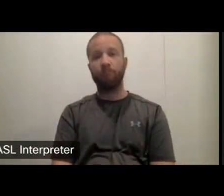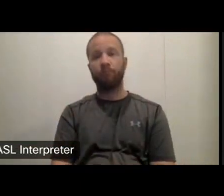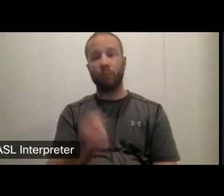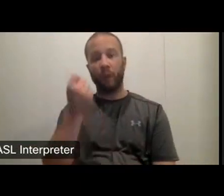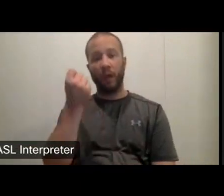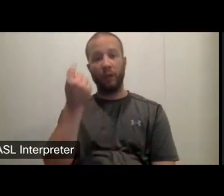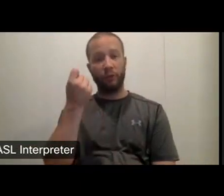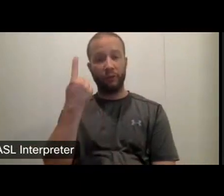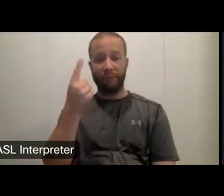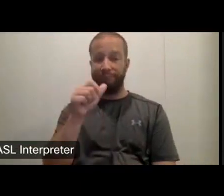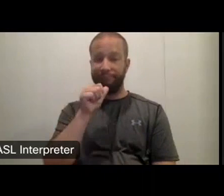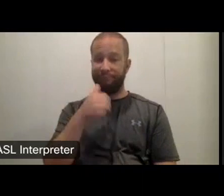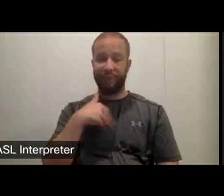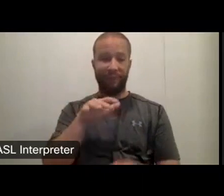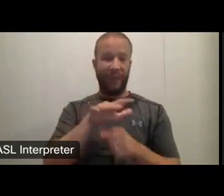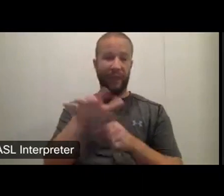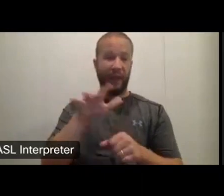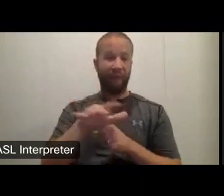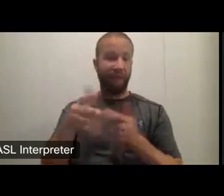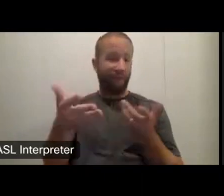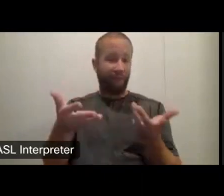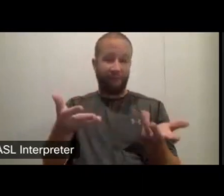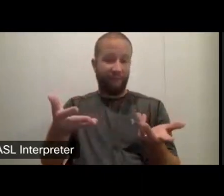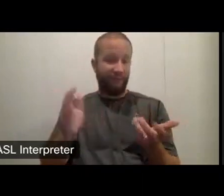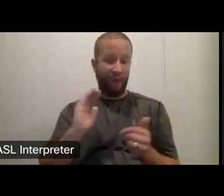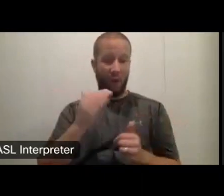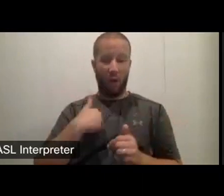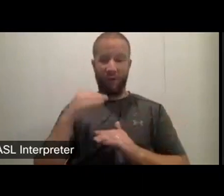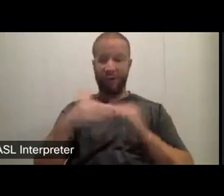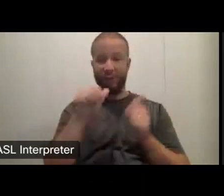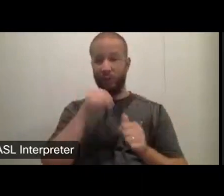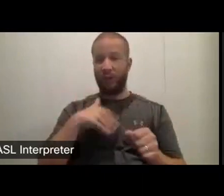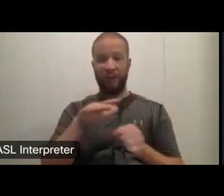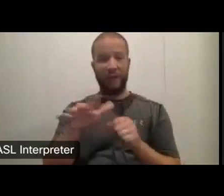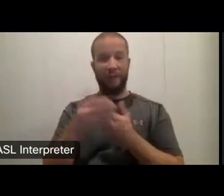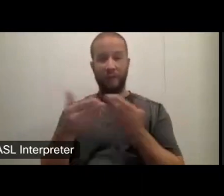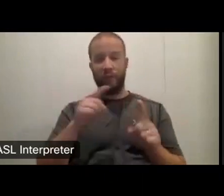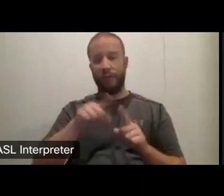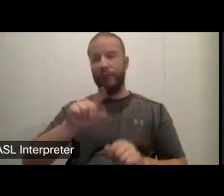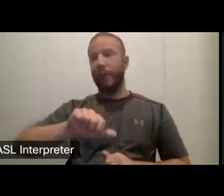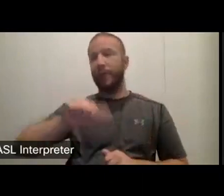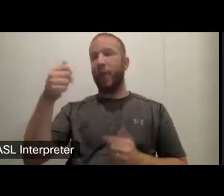of capacity in our in our facilities but that that's a different project for uh different